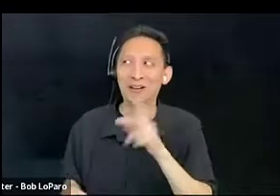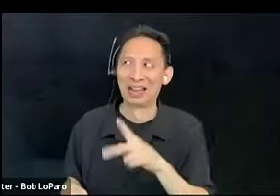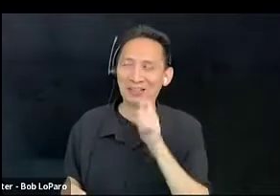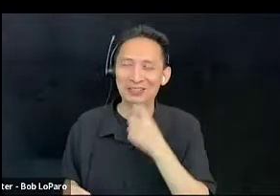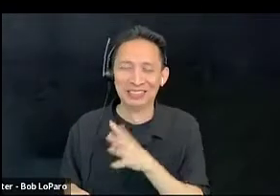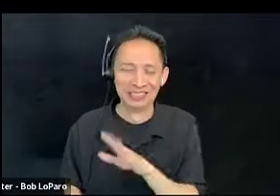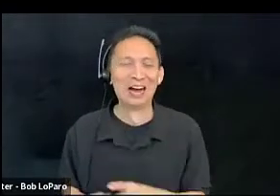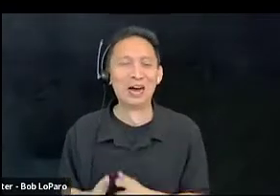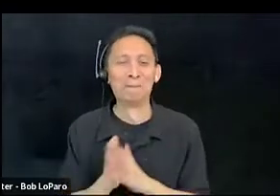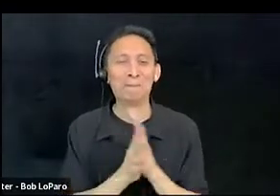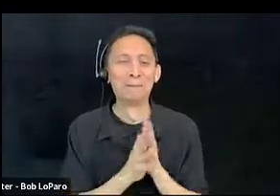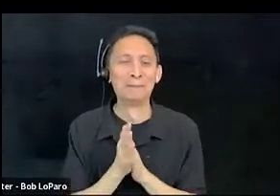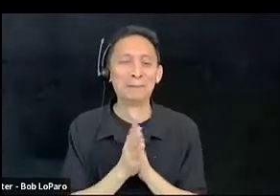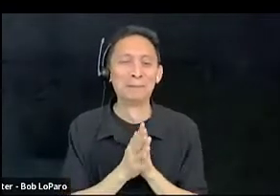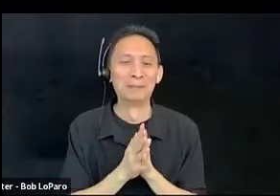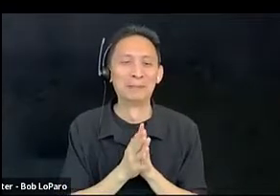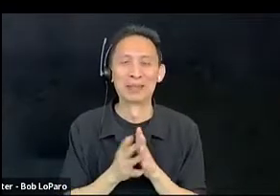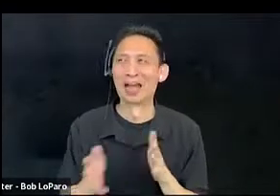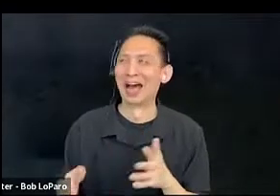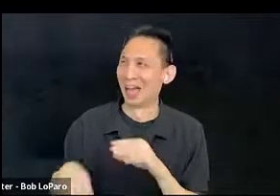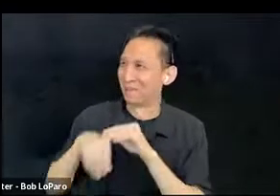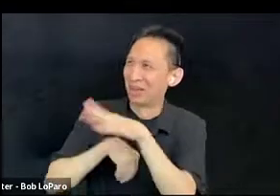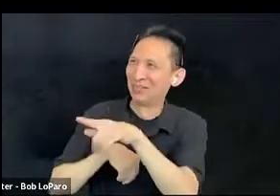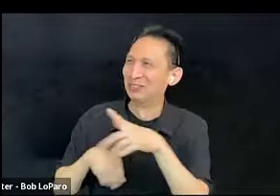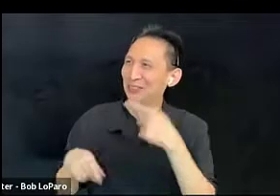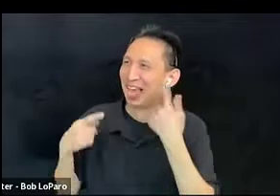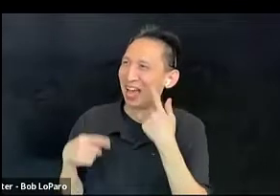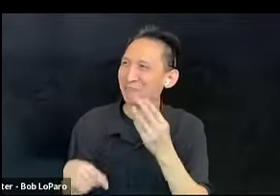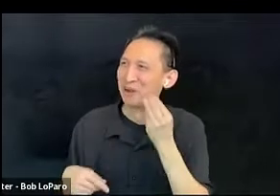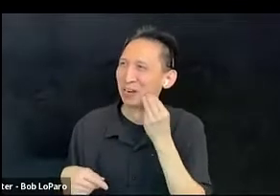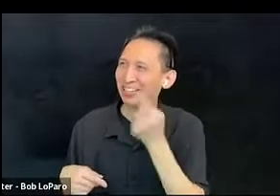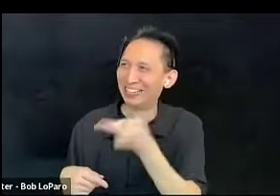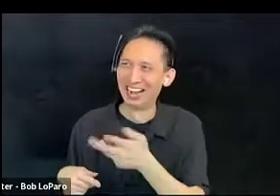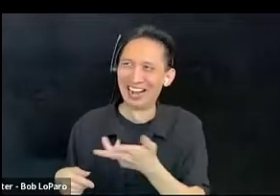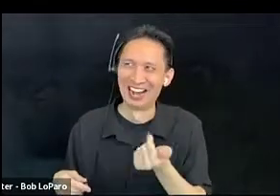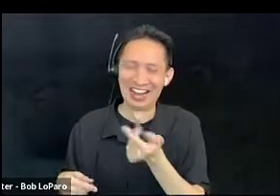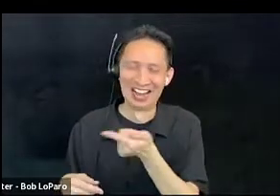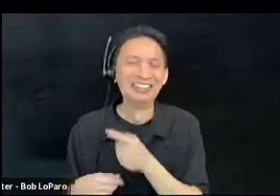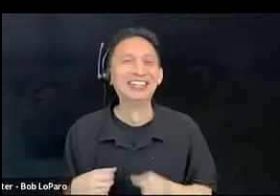So, I'm glad that I made you laugh. So, here on the right you see,